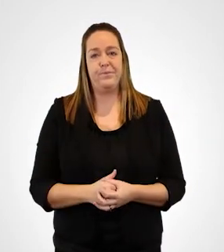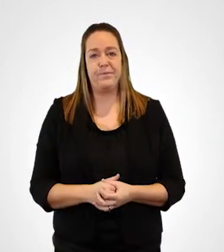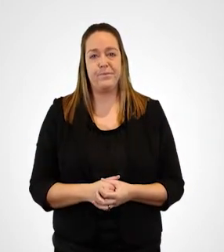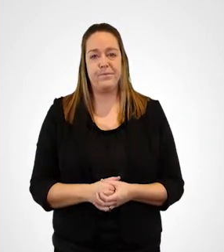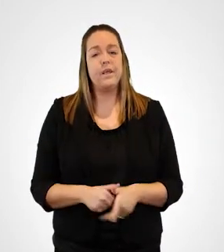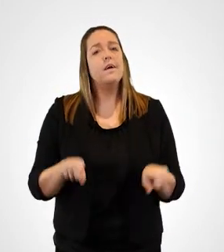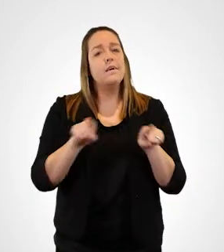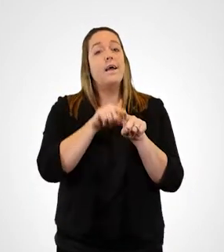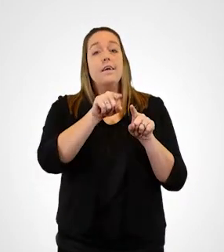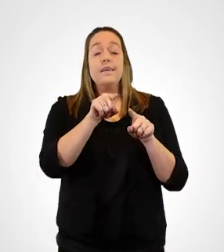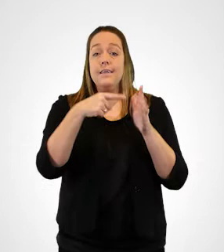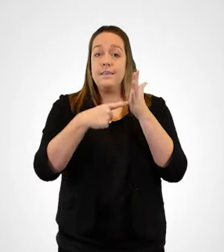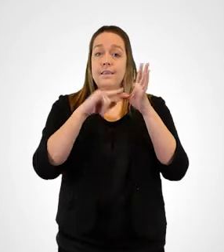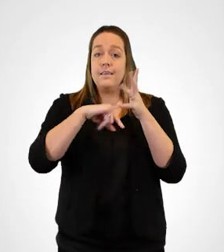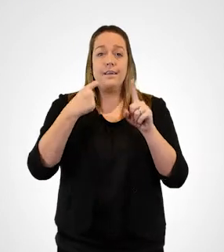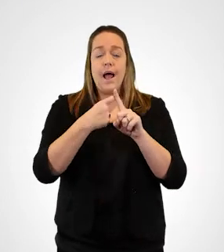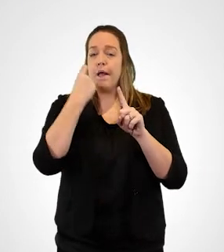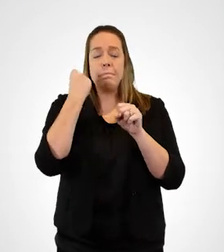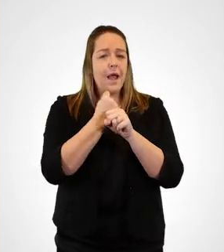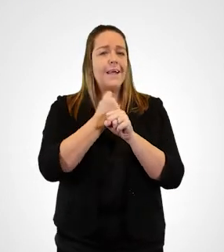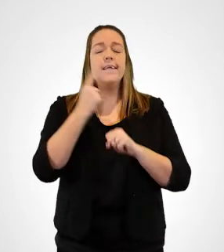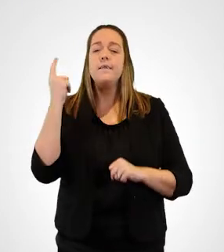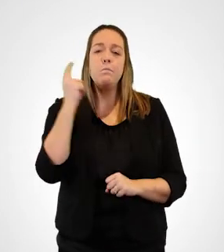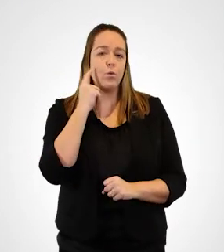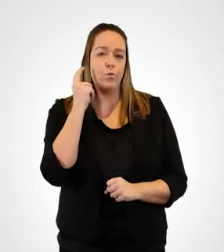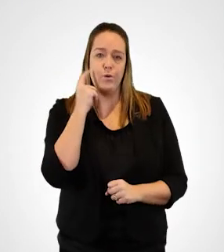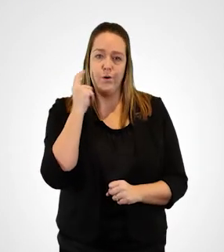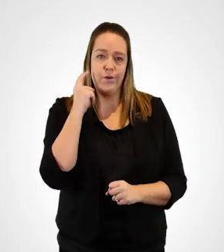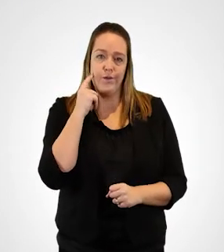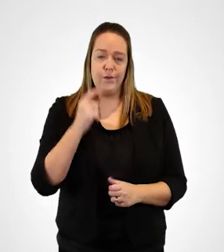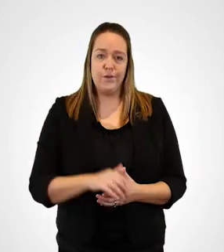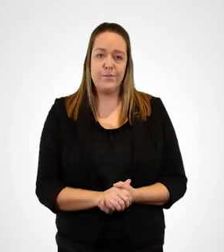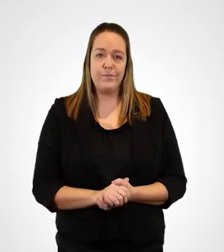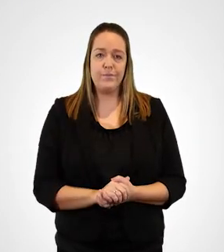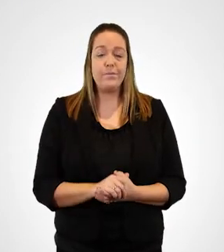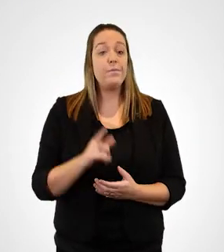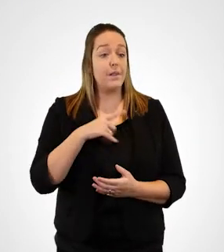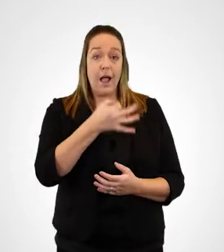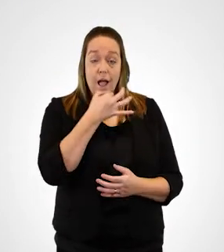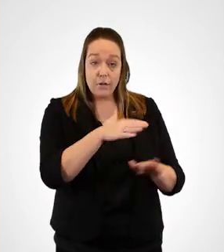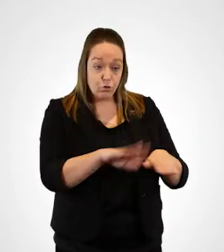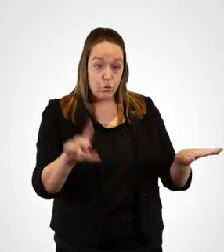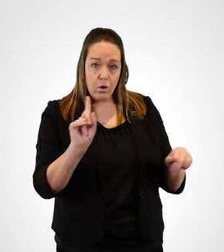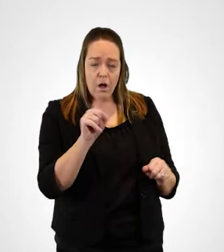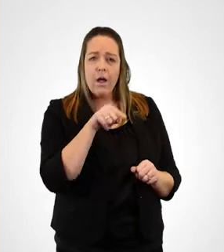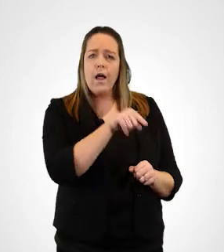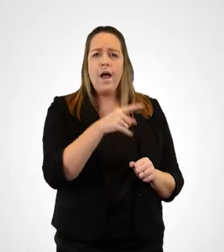We also made the task as simple as possible because what we asked the children to do was make judgments